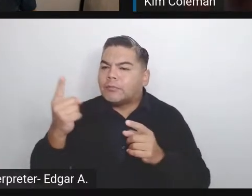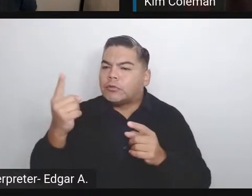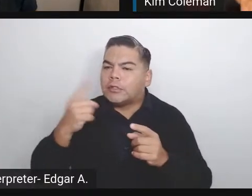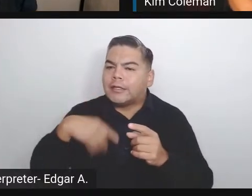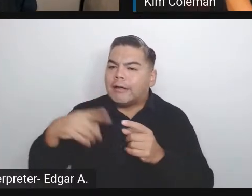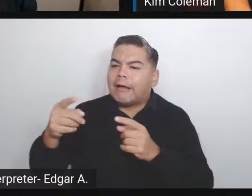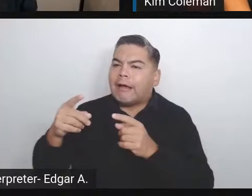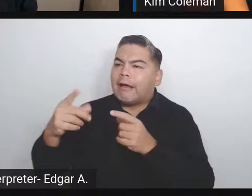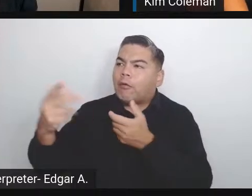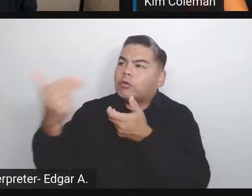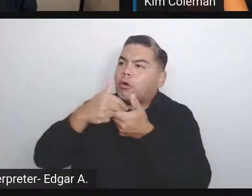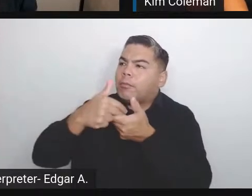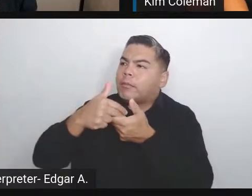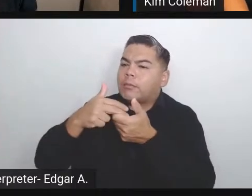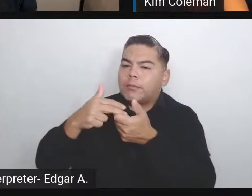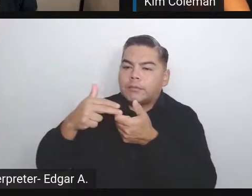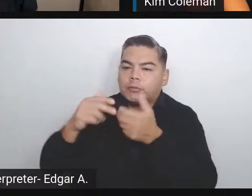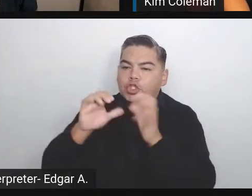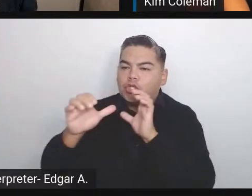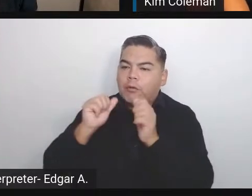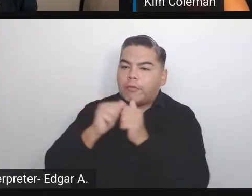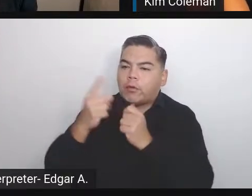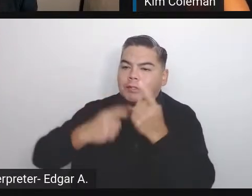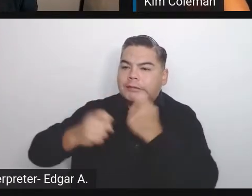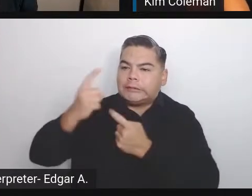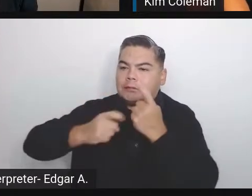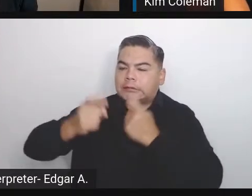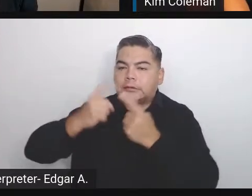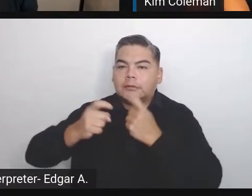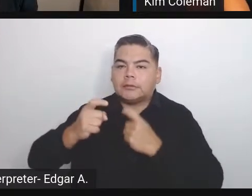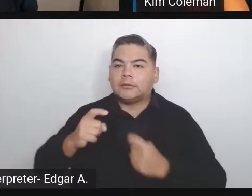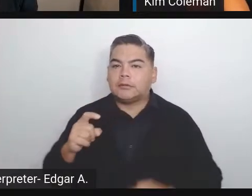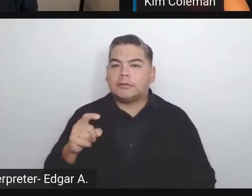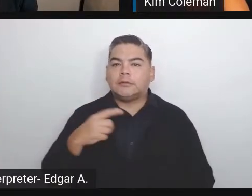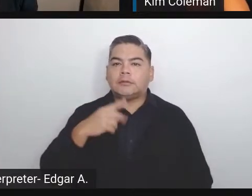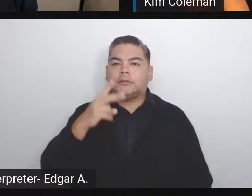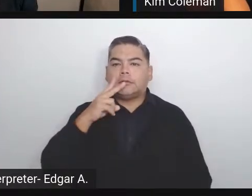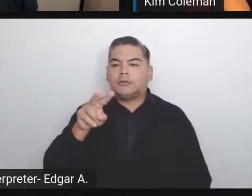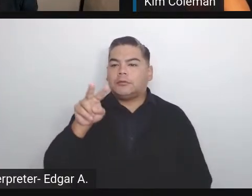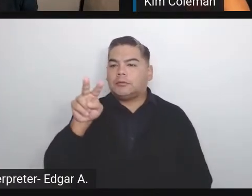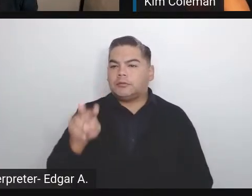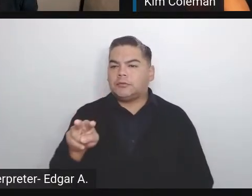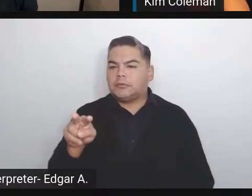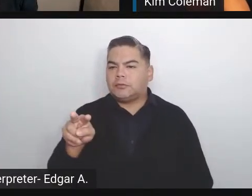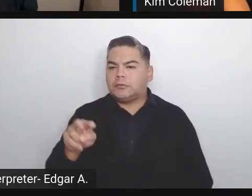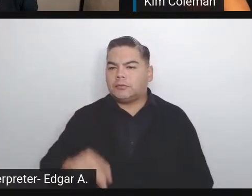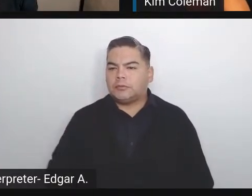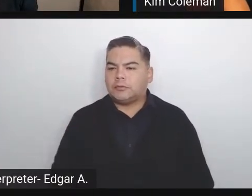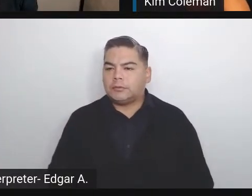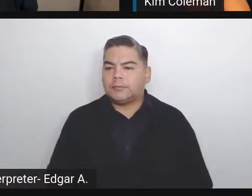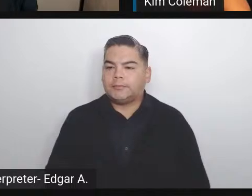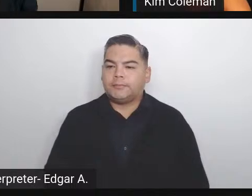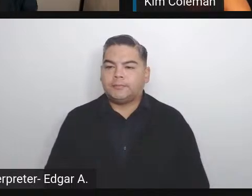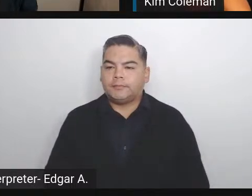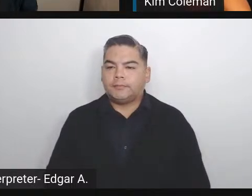≫: For sure. I think our moderator had a few questions . We will see if they come into the chat.